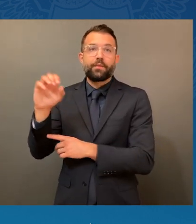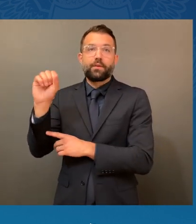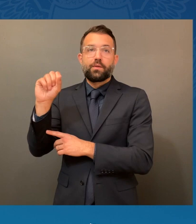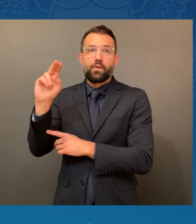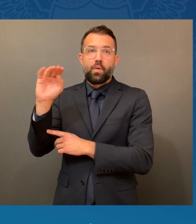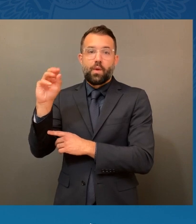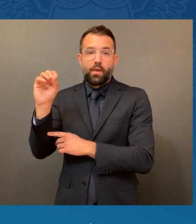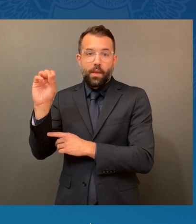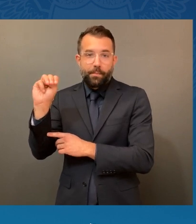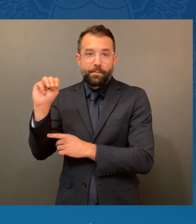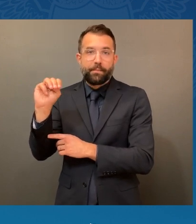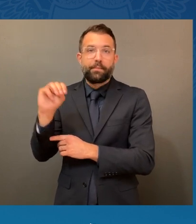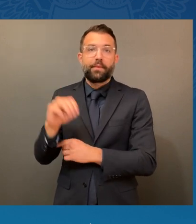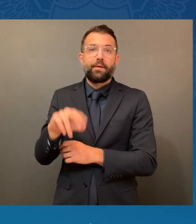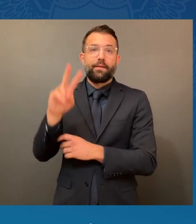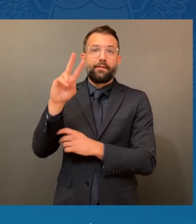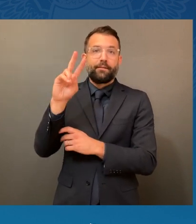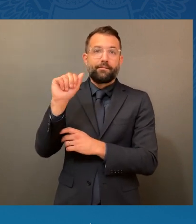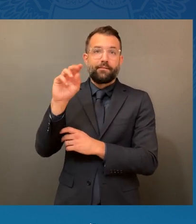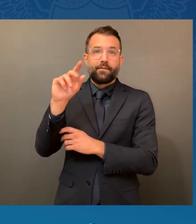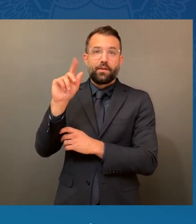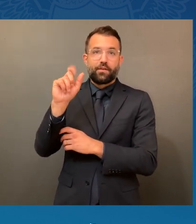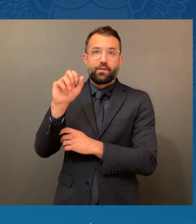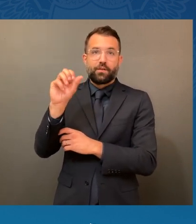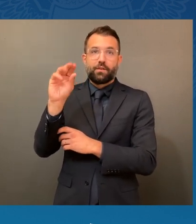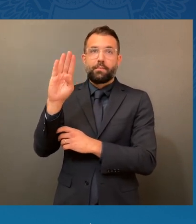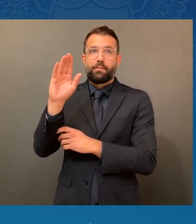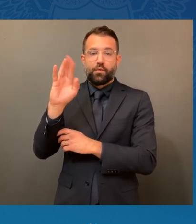Changi Naval Base in Singapore, NATO's eastern flank,